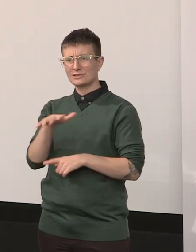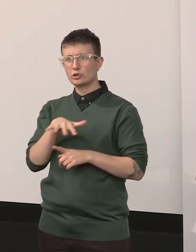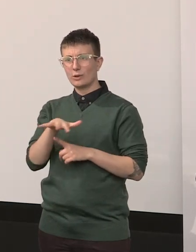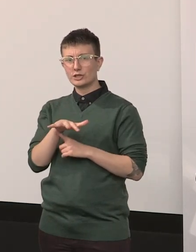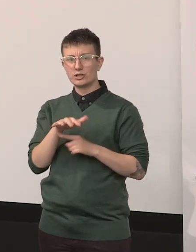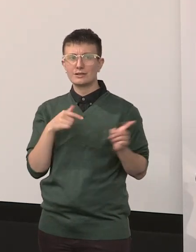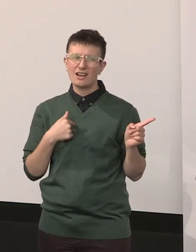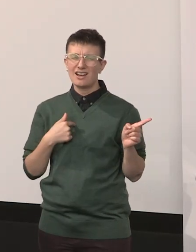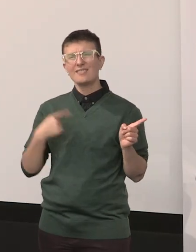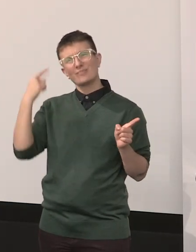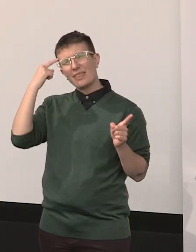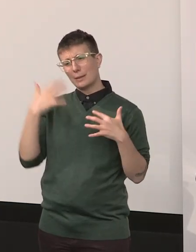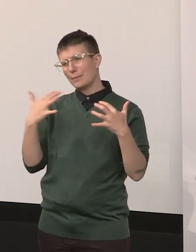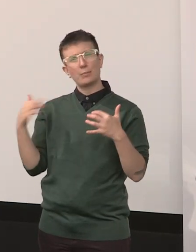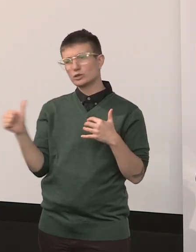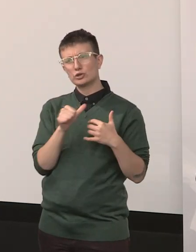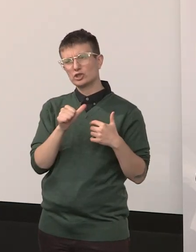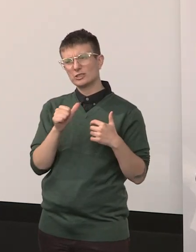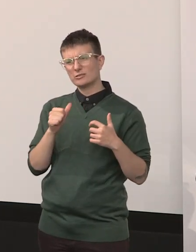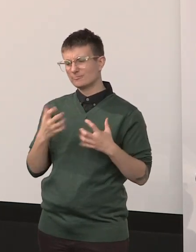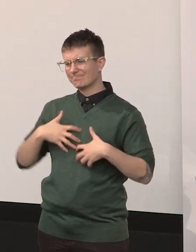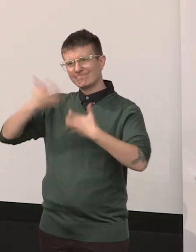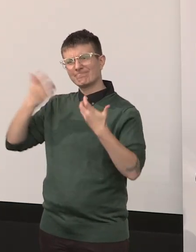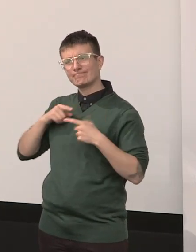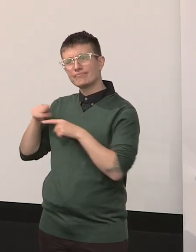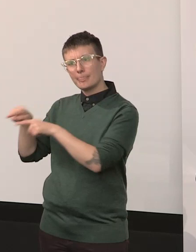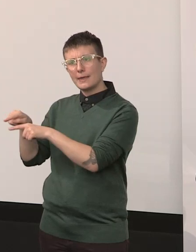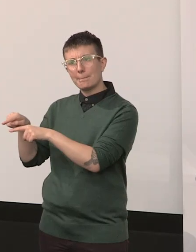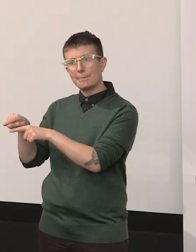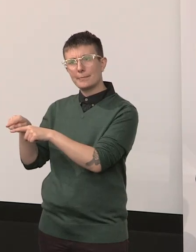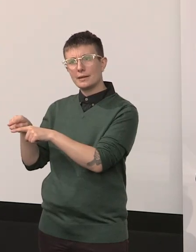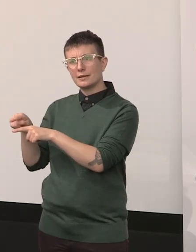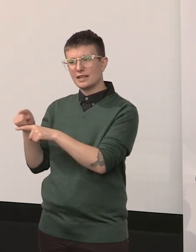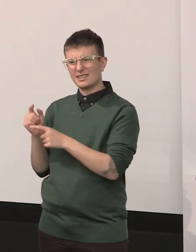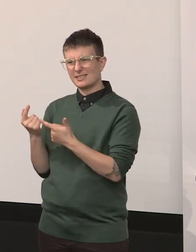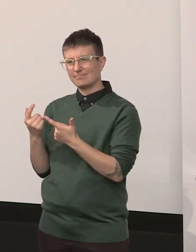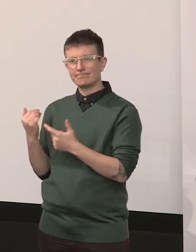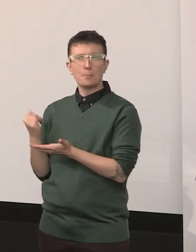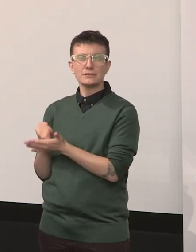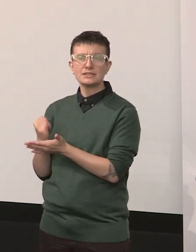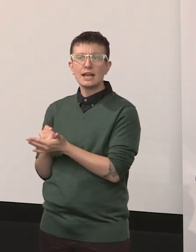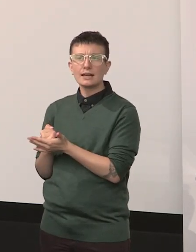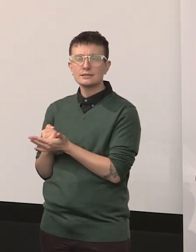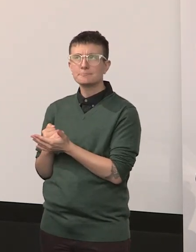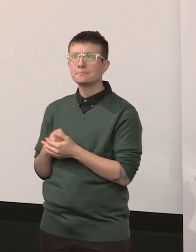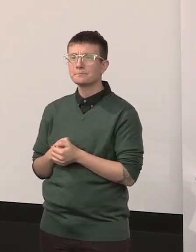I think the vilification is unfortunate. I don't think it's because that should be happening. I don't think it's